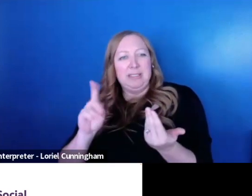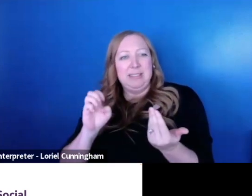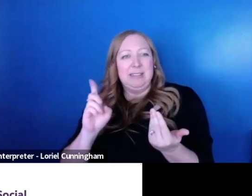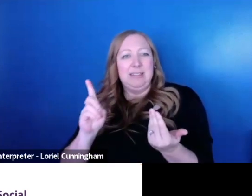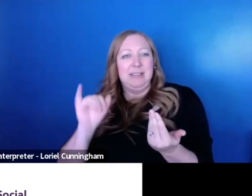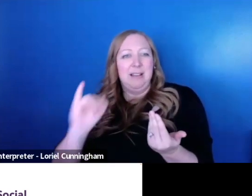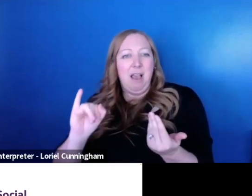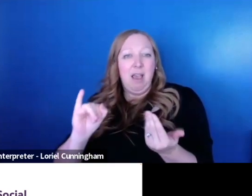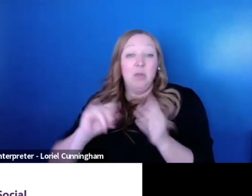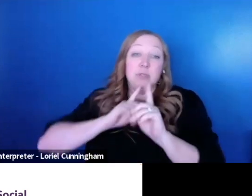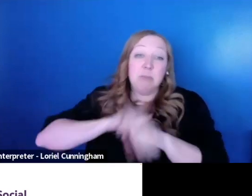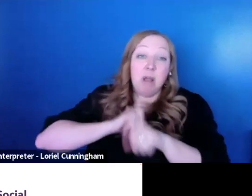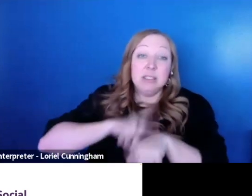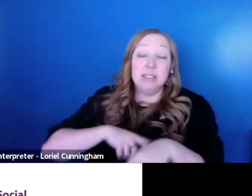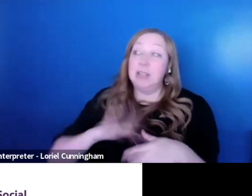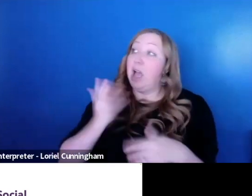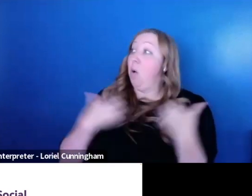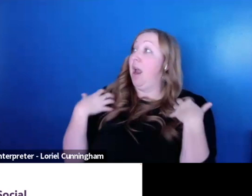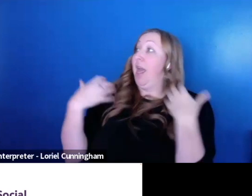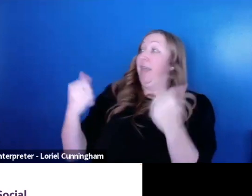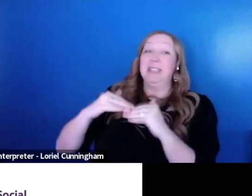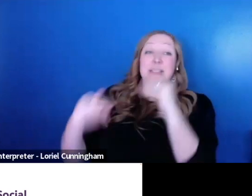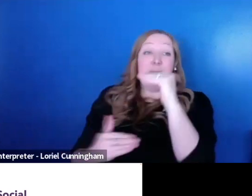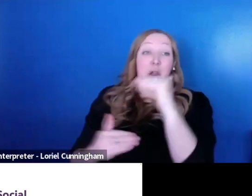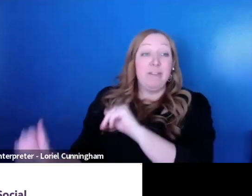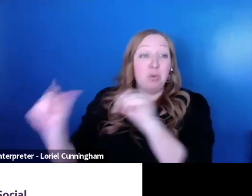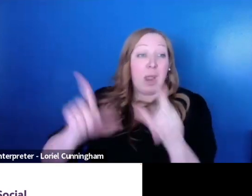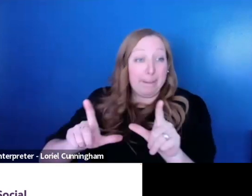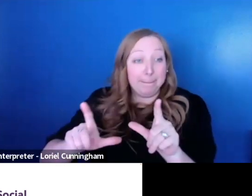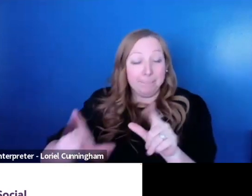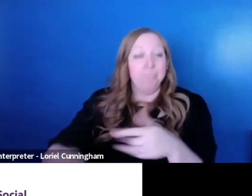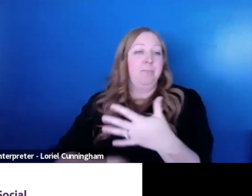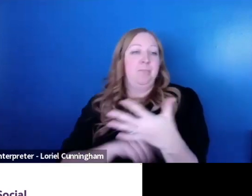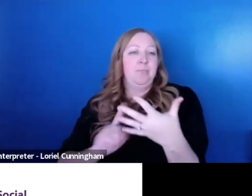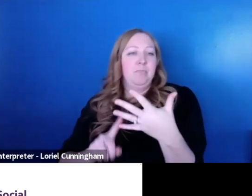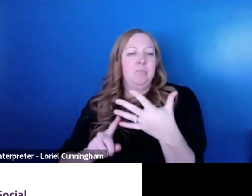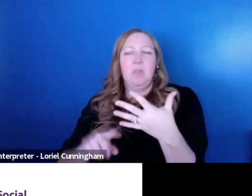really think about the fact that social justice requires, as I said before, requires that we all work toward anti-